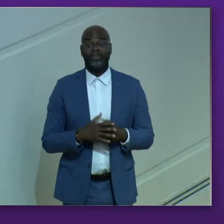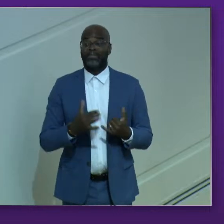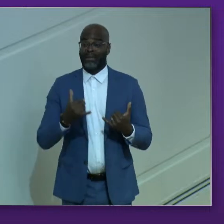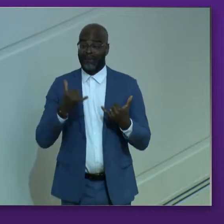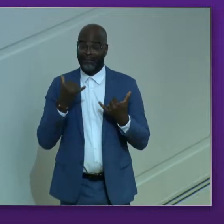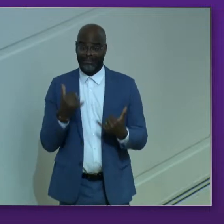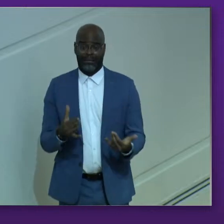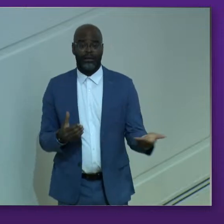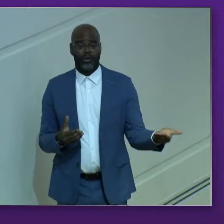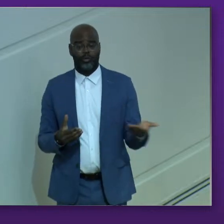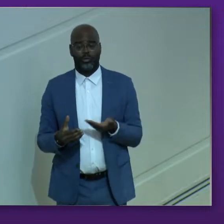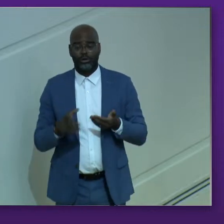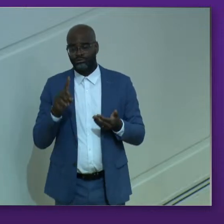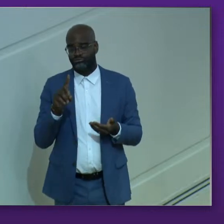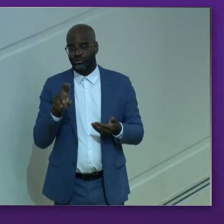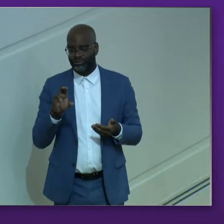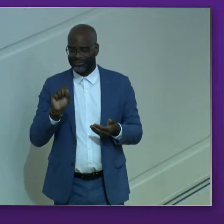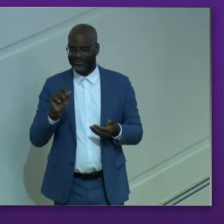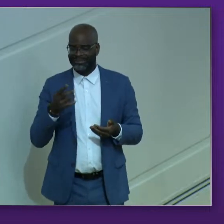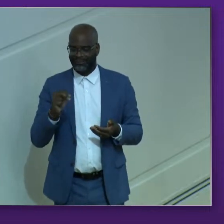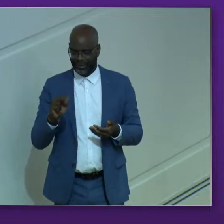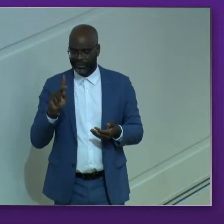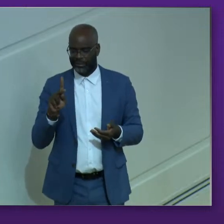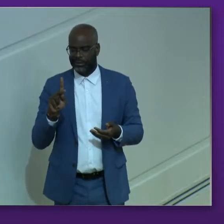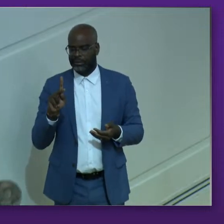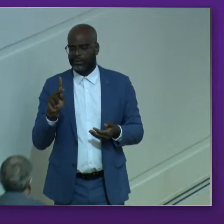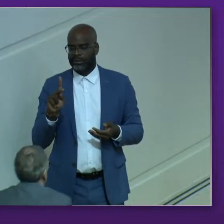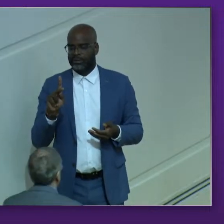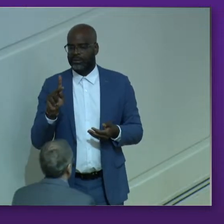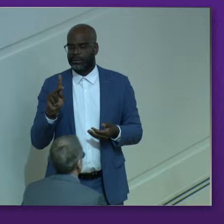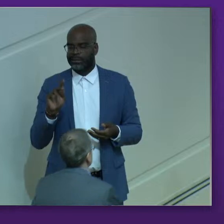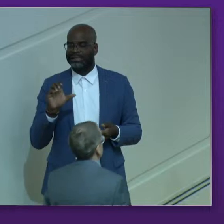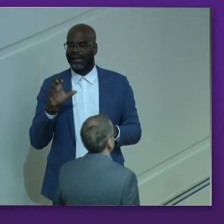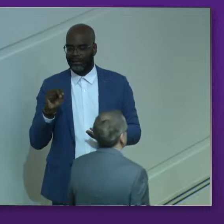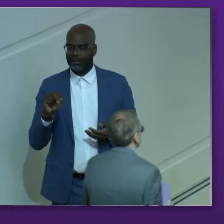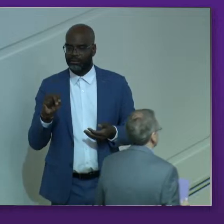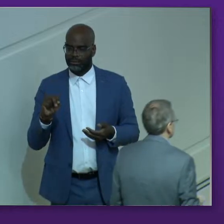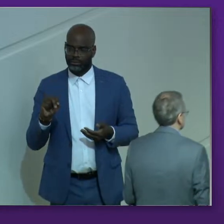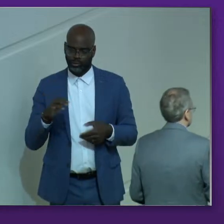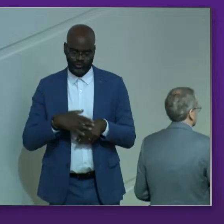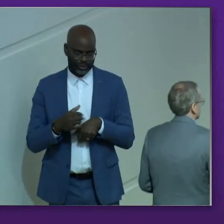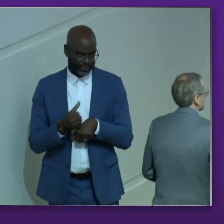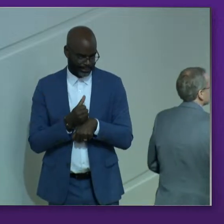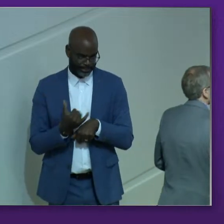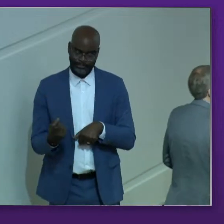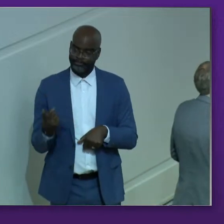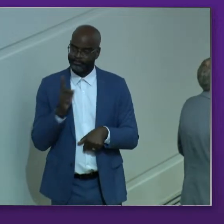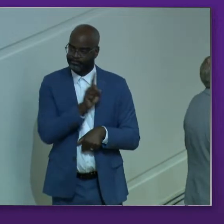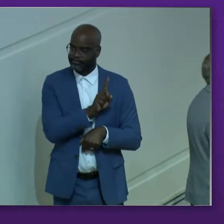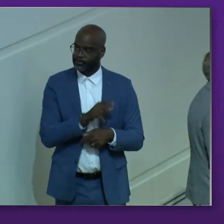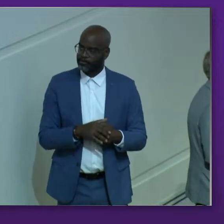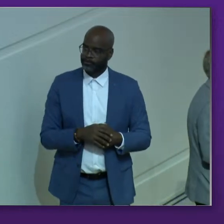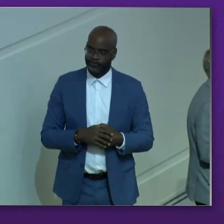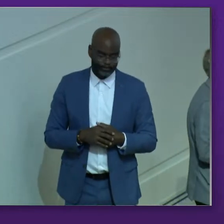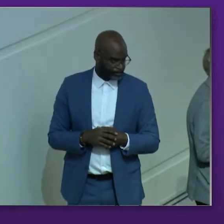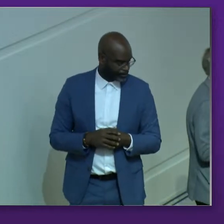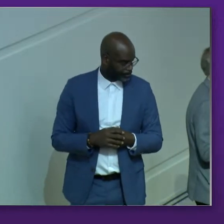BEEN ABLE TO ACCOMPLISH ALL THE WE HAVE THIS YEAR. TO THOSE OF YOU THAT ARE LIVING GOVERNANCE